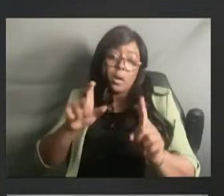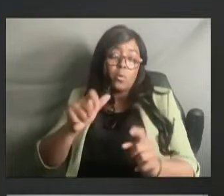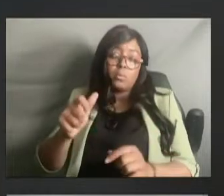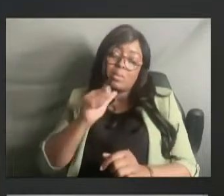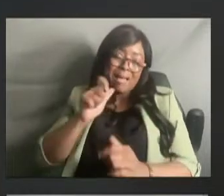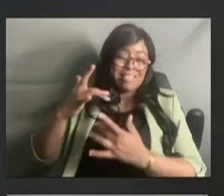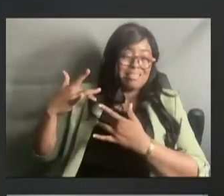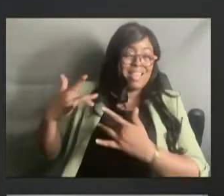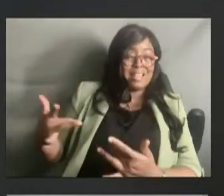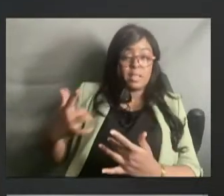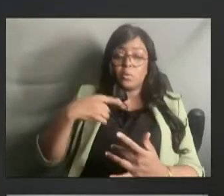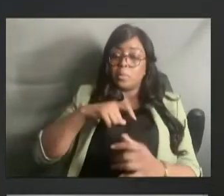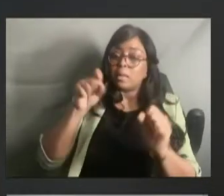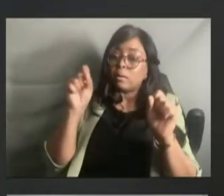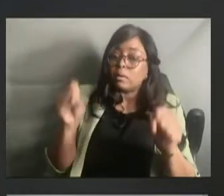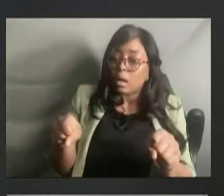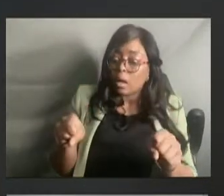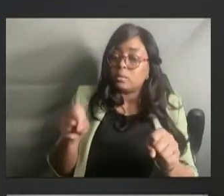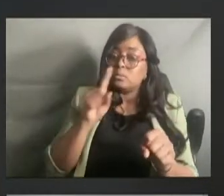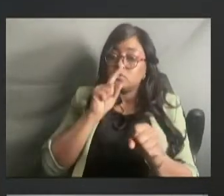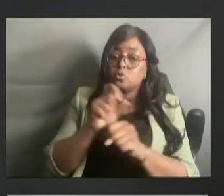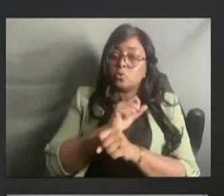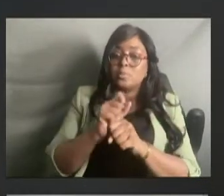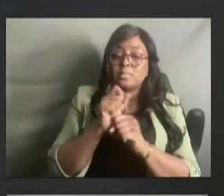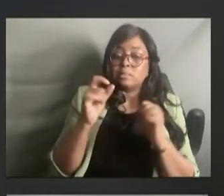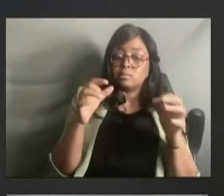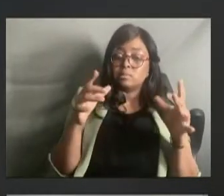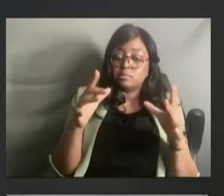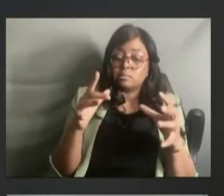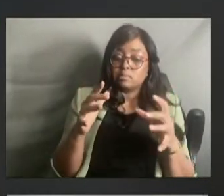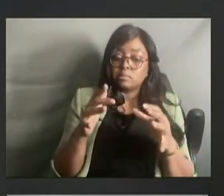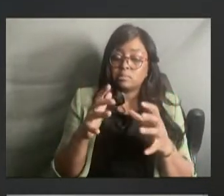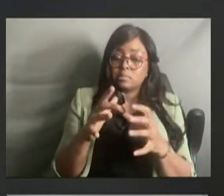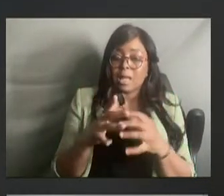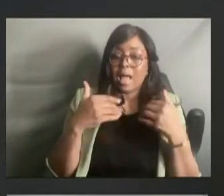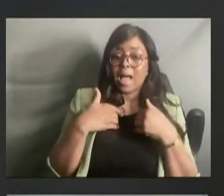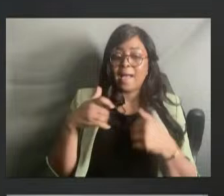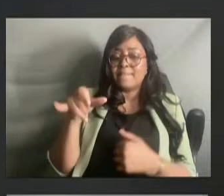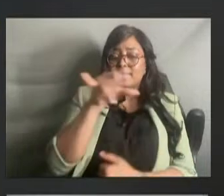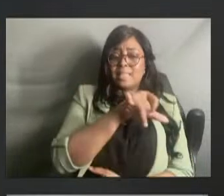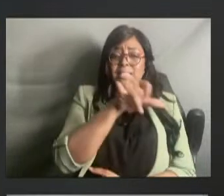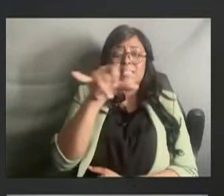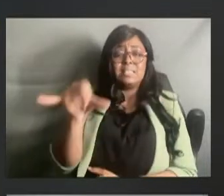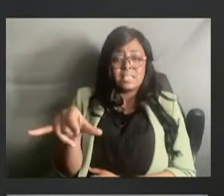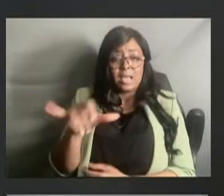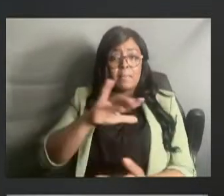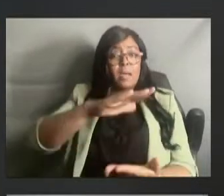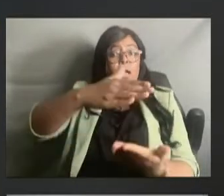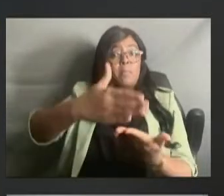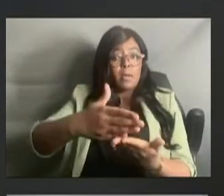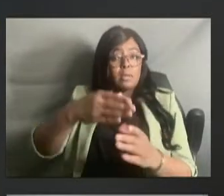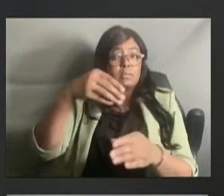is completely conceivable, although not likely, that we